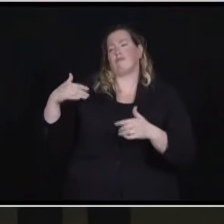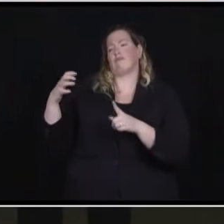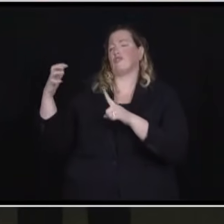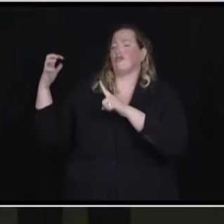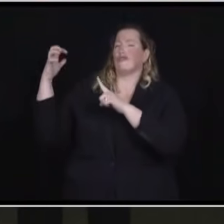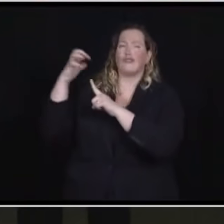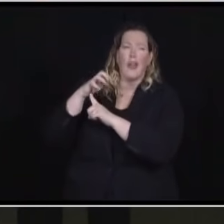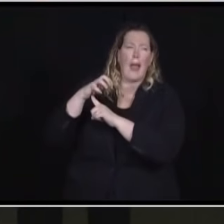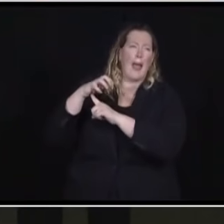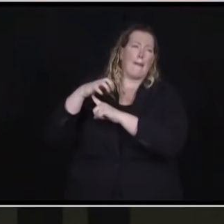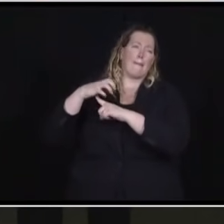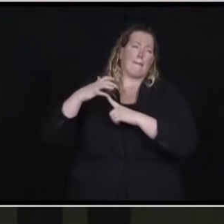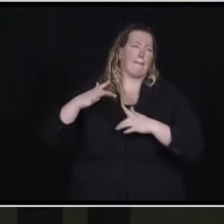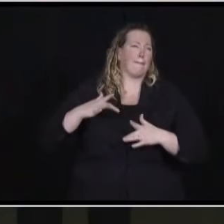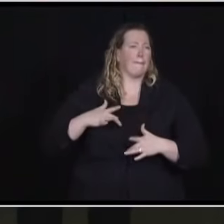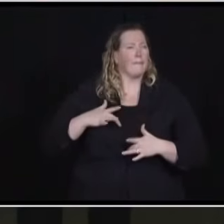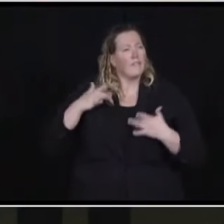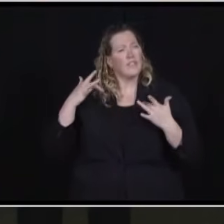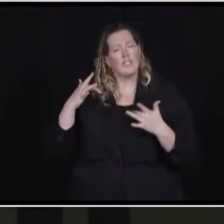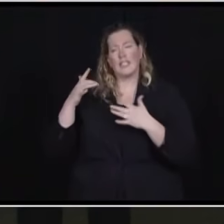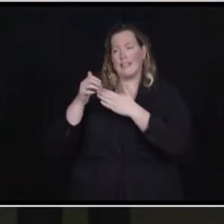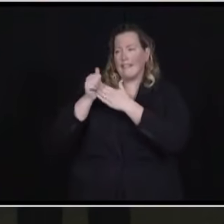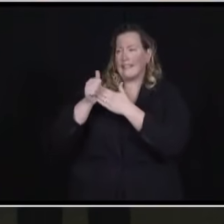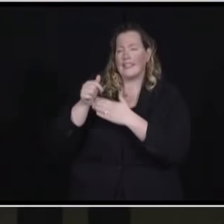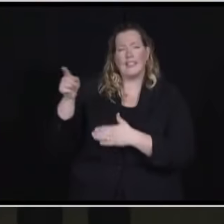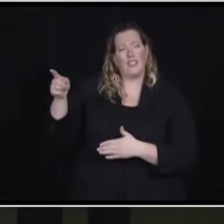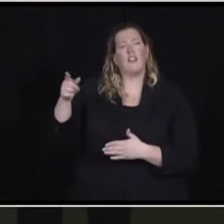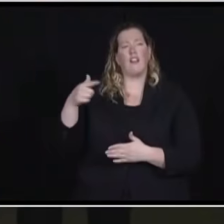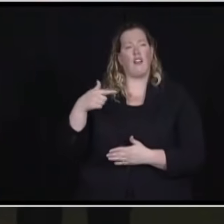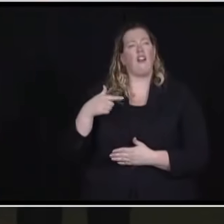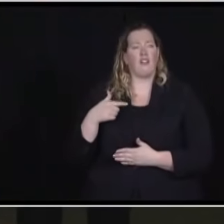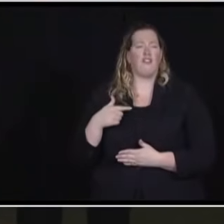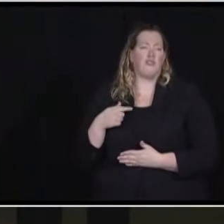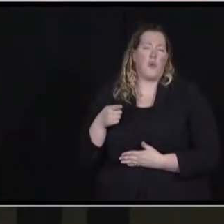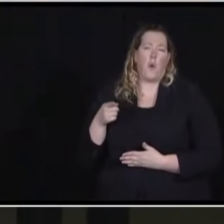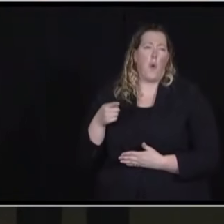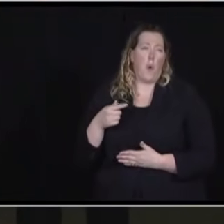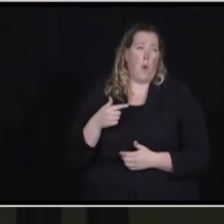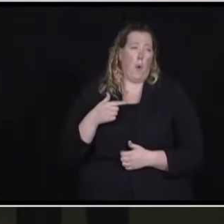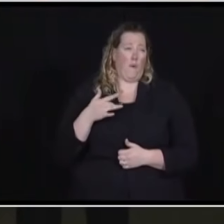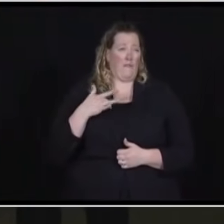I could not praise him enough so absolutely delighted that he is commanding the task force.